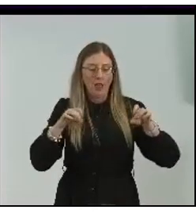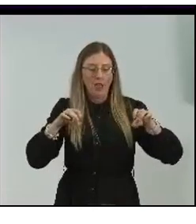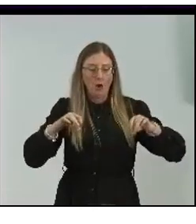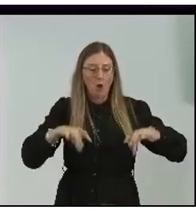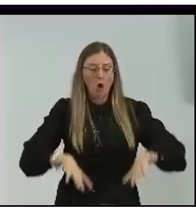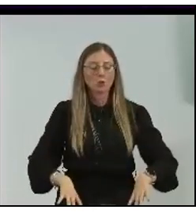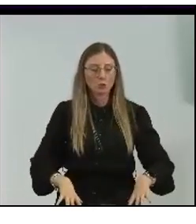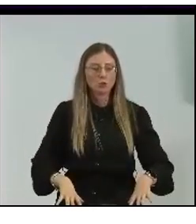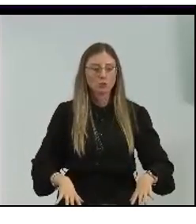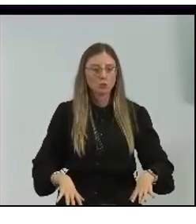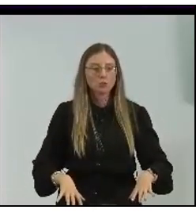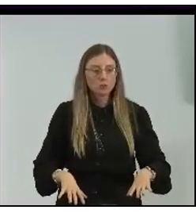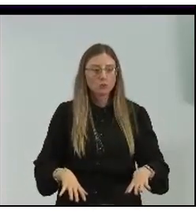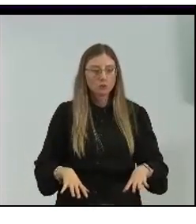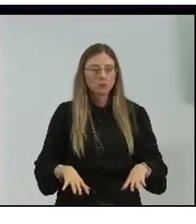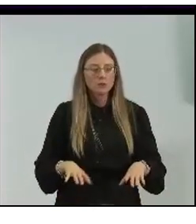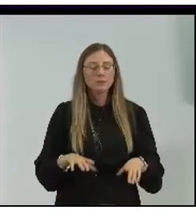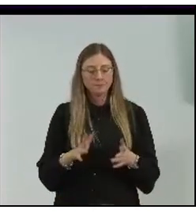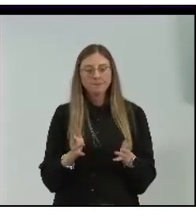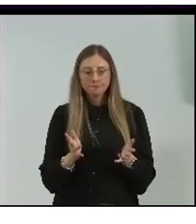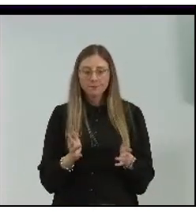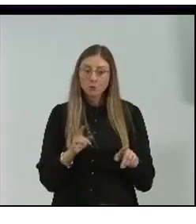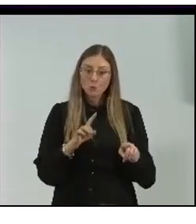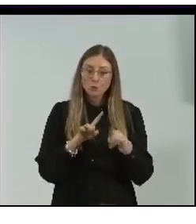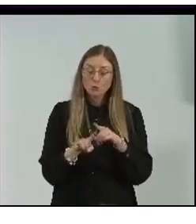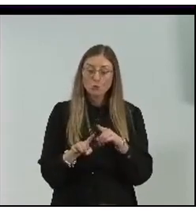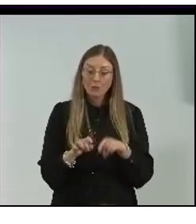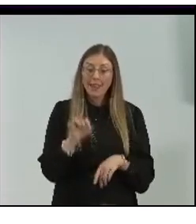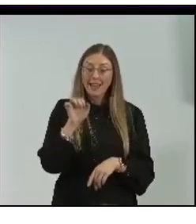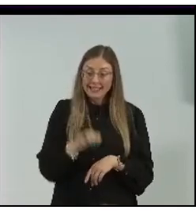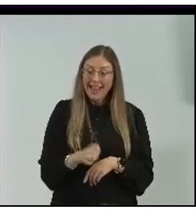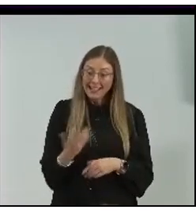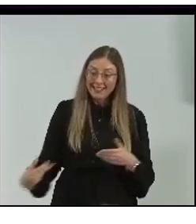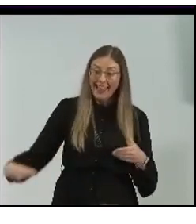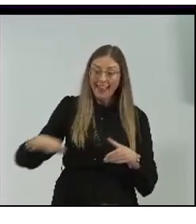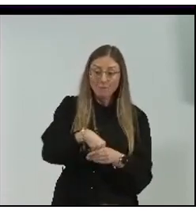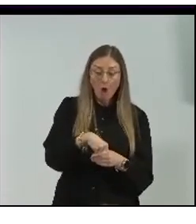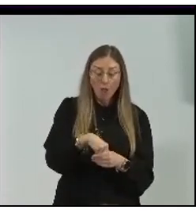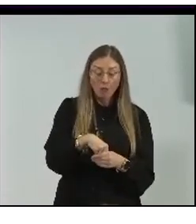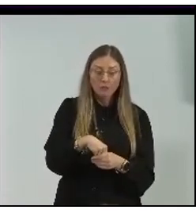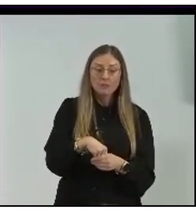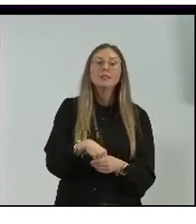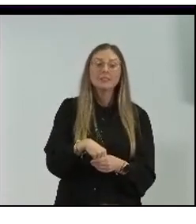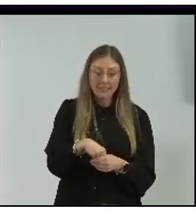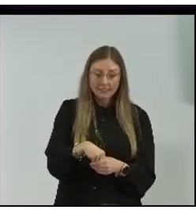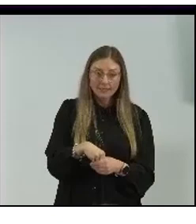So you know, just bringing it back. Yes, we do get involved at the end, but